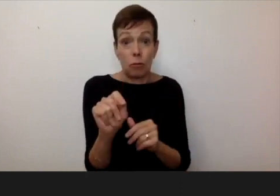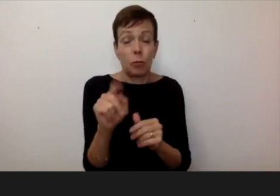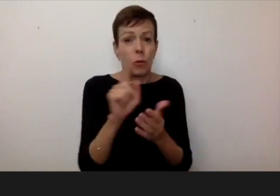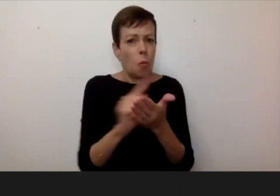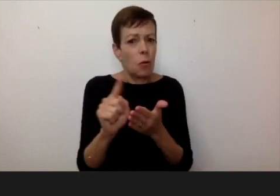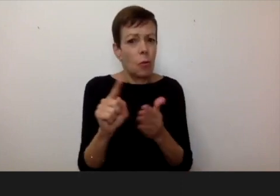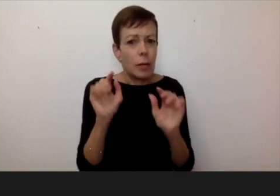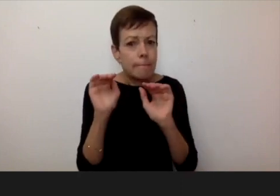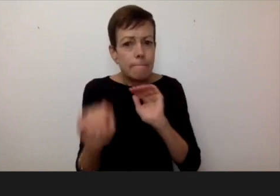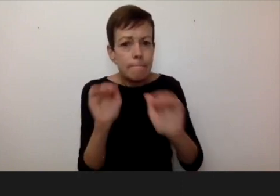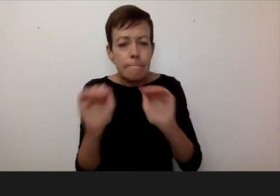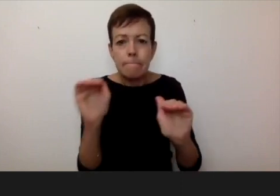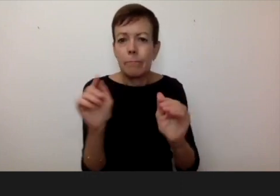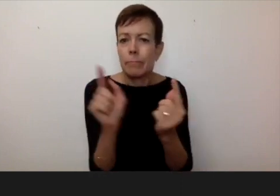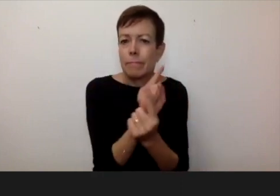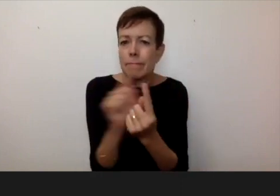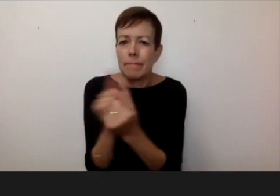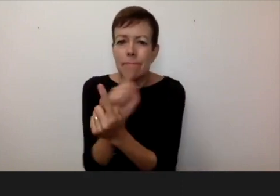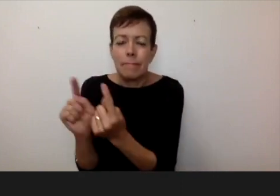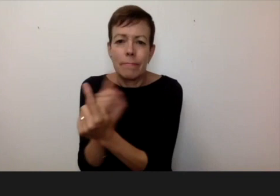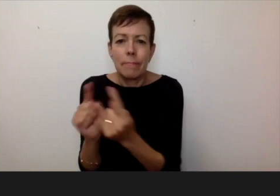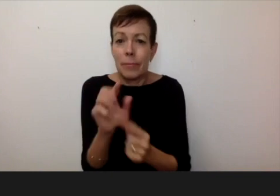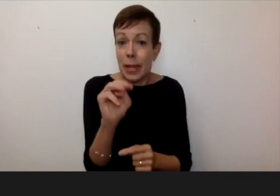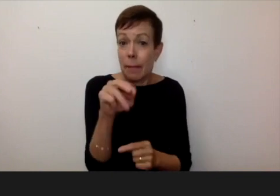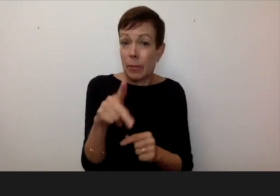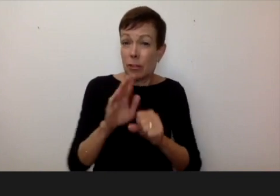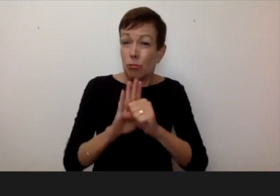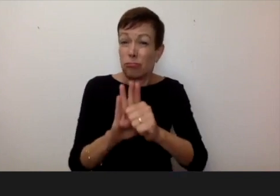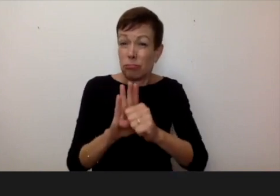and advisors from every party as a really important run-up to this week